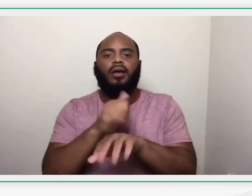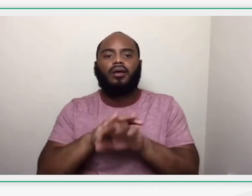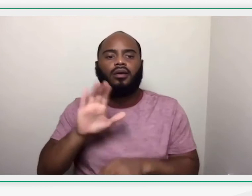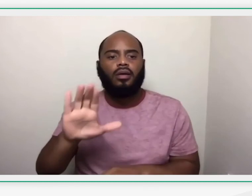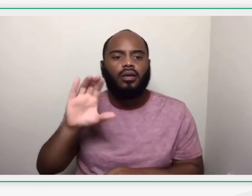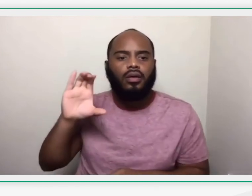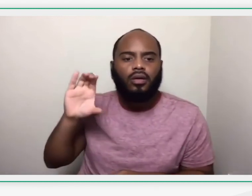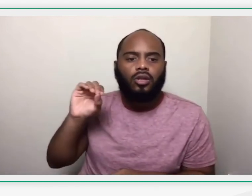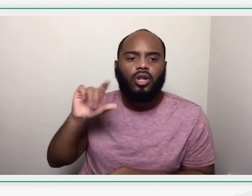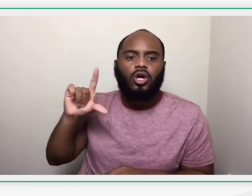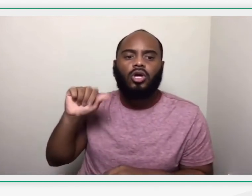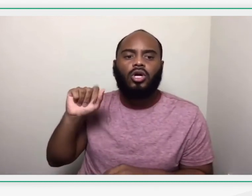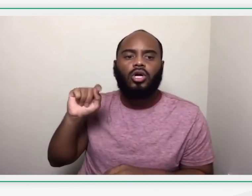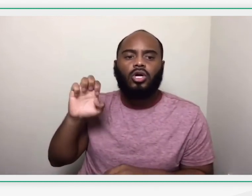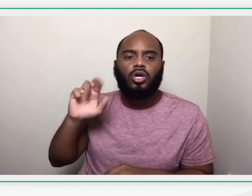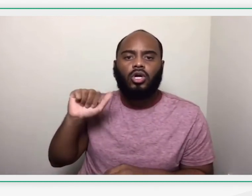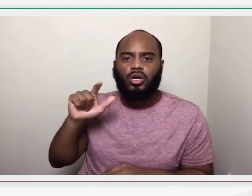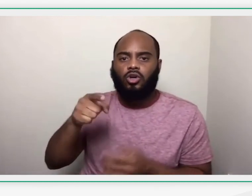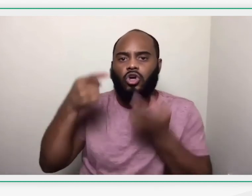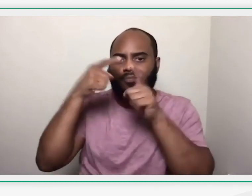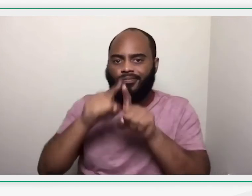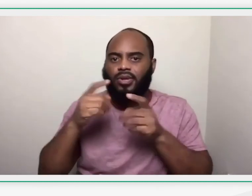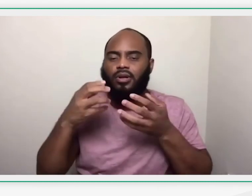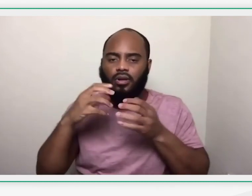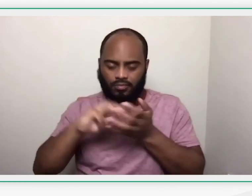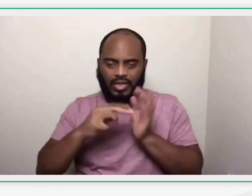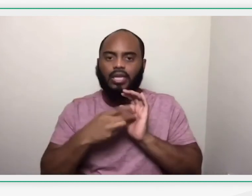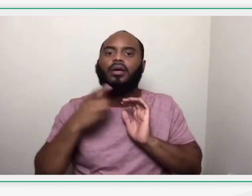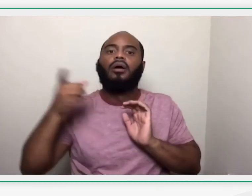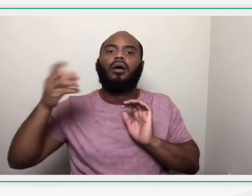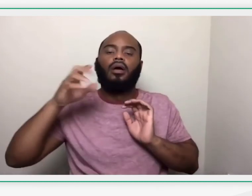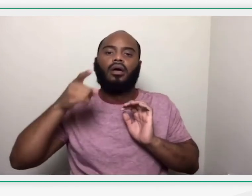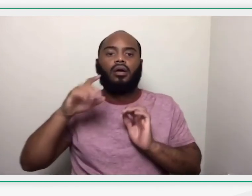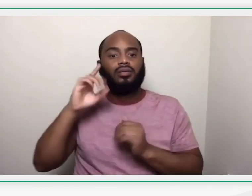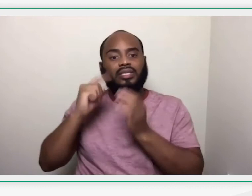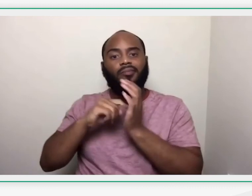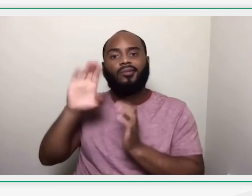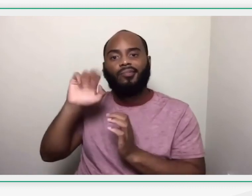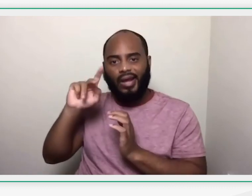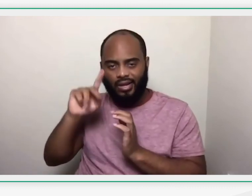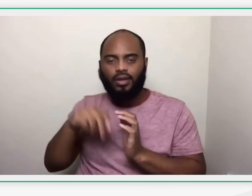and it's based on collateral, which means you agree to offer up that thing with the bank.